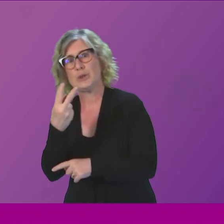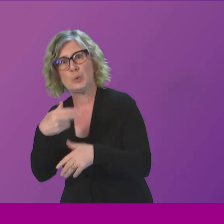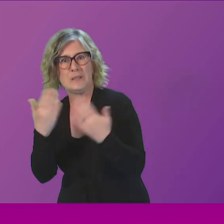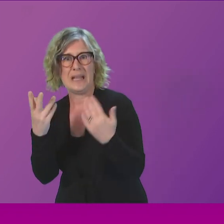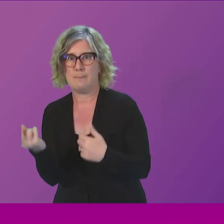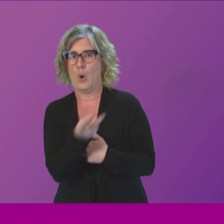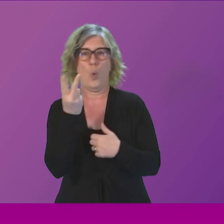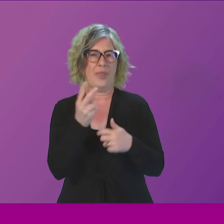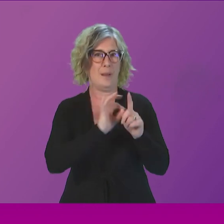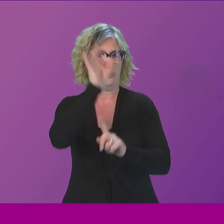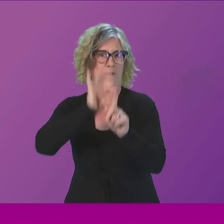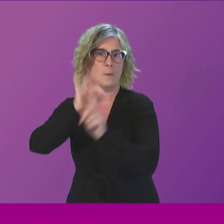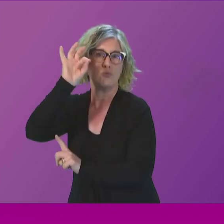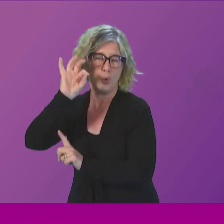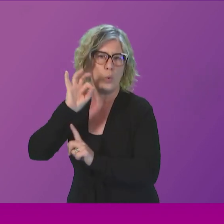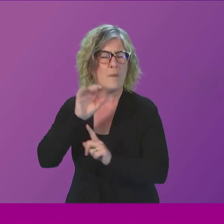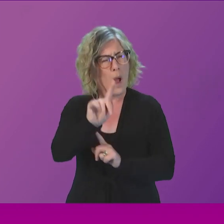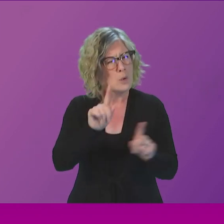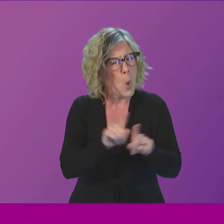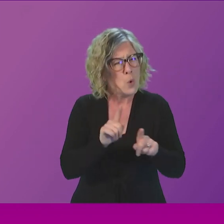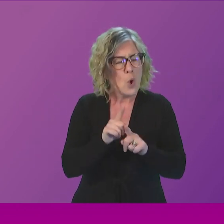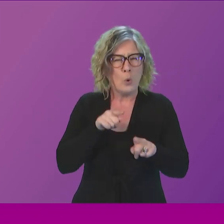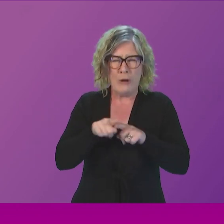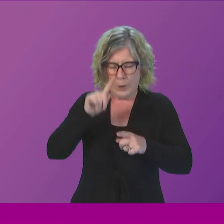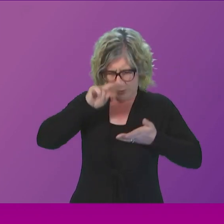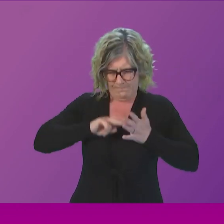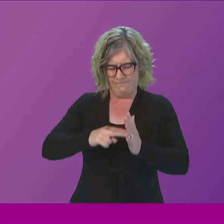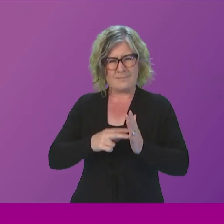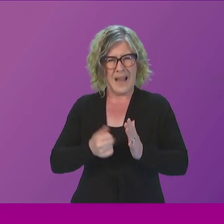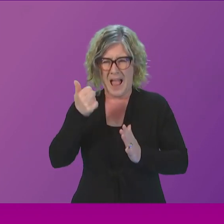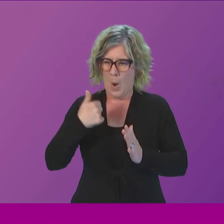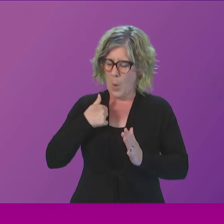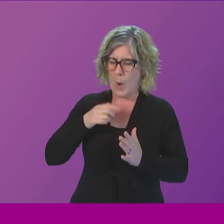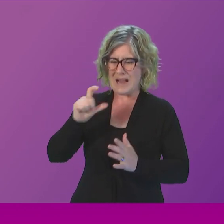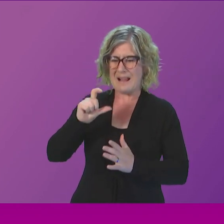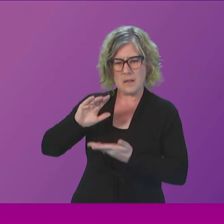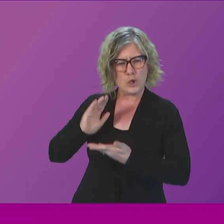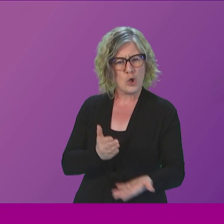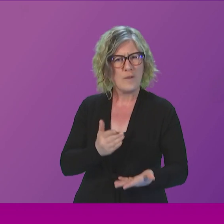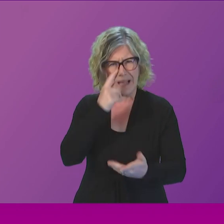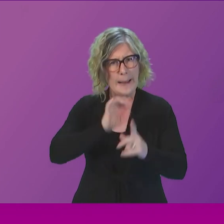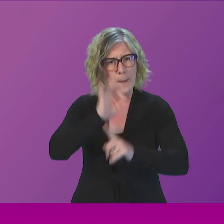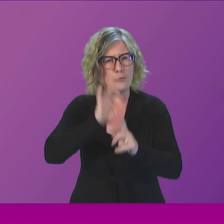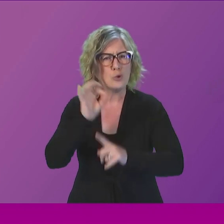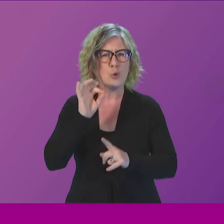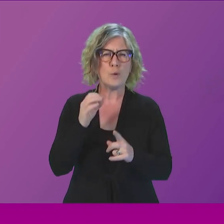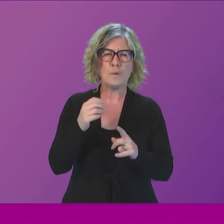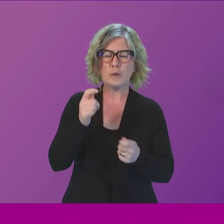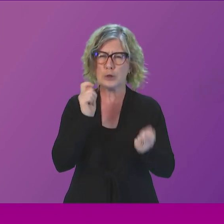We are looking at how we can redesign our cancer services and what more we can do to add capacity.